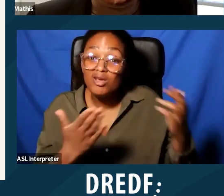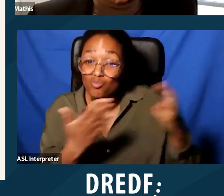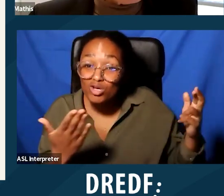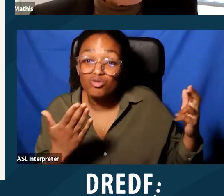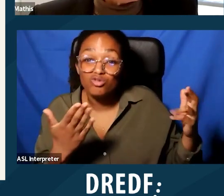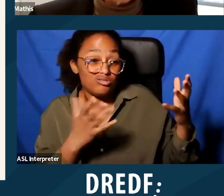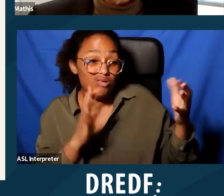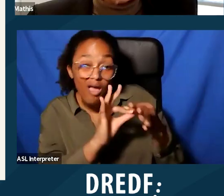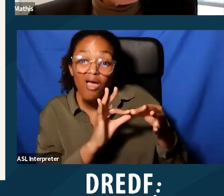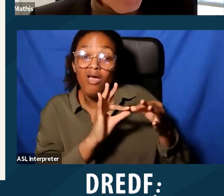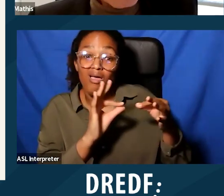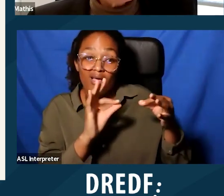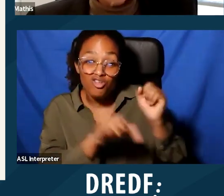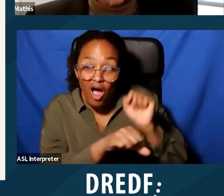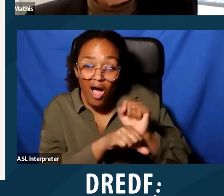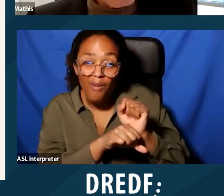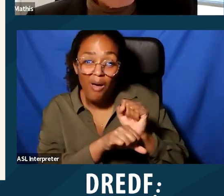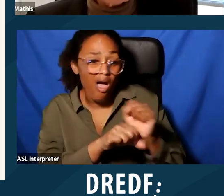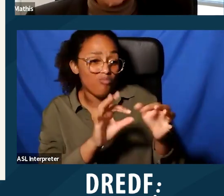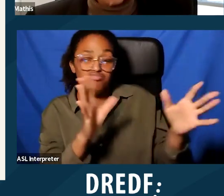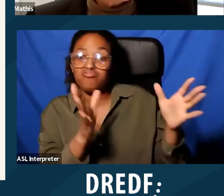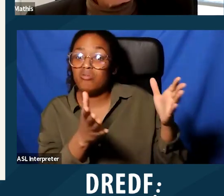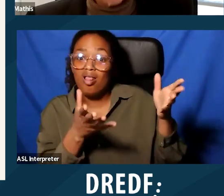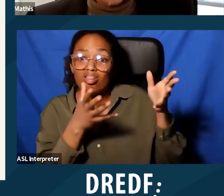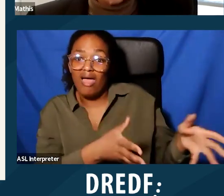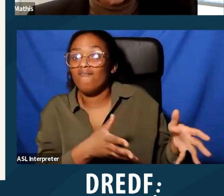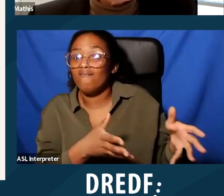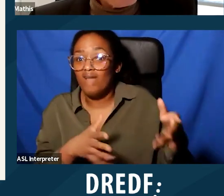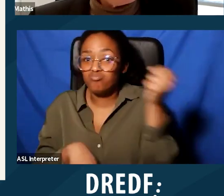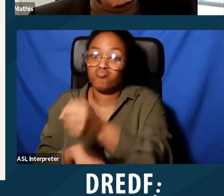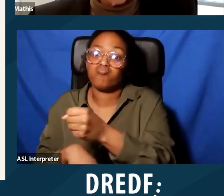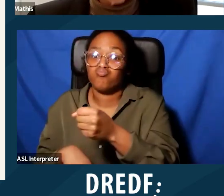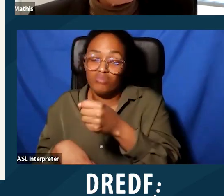they end up losing their job, they end up losing their connections to the community.